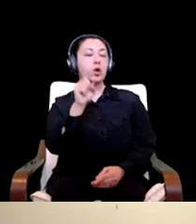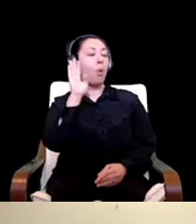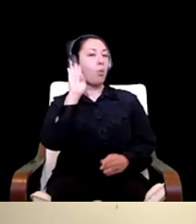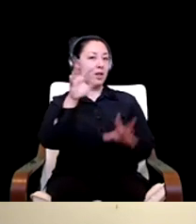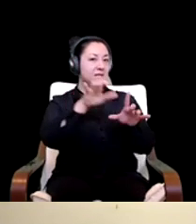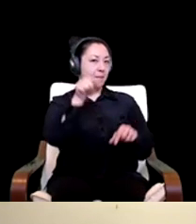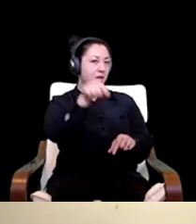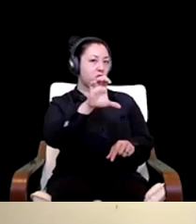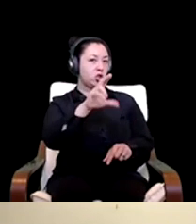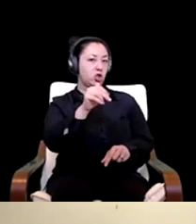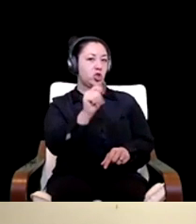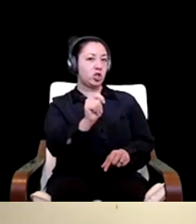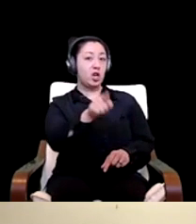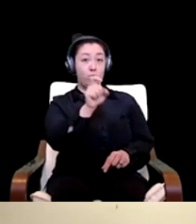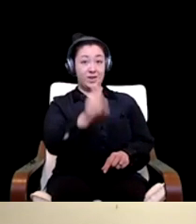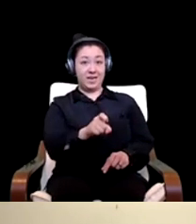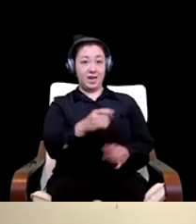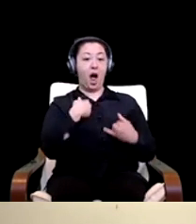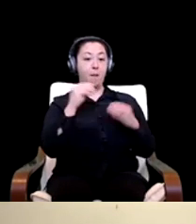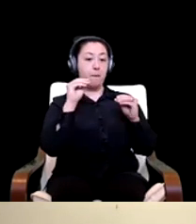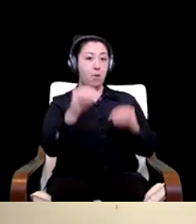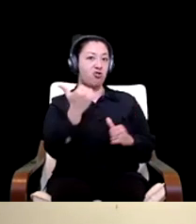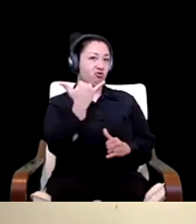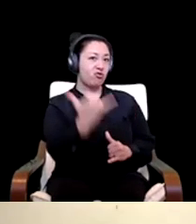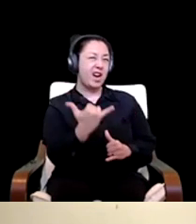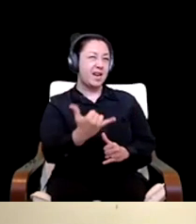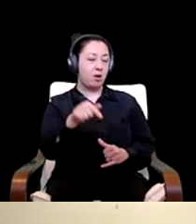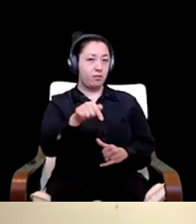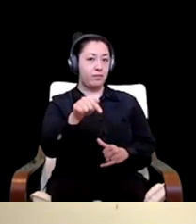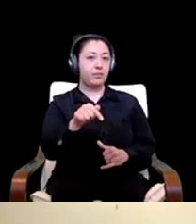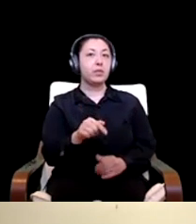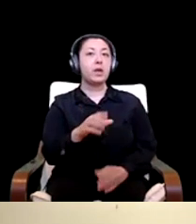One of those will be shared right now. And the other will be shared at the conclusion